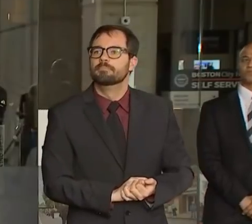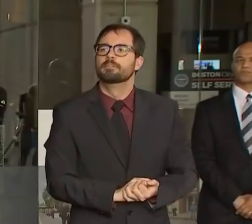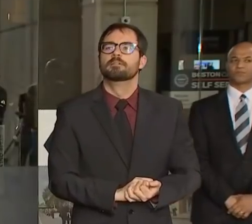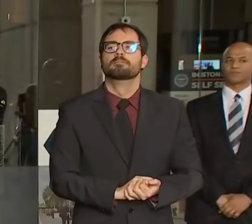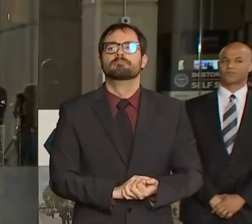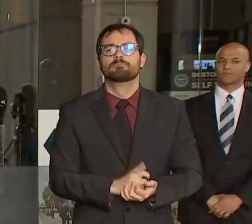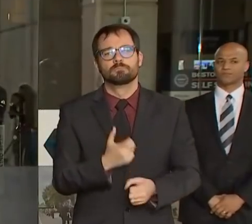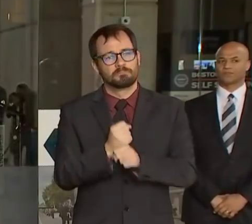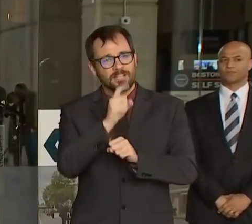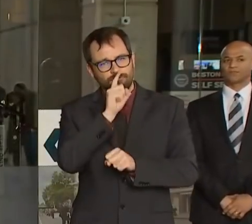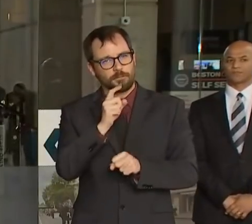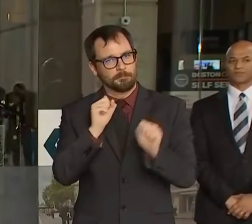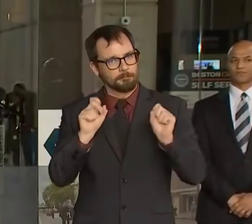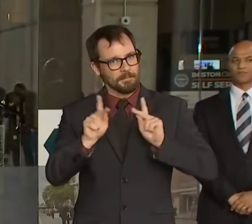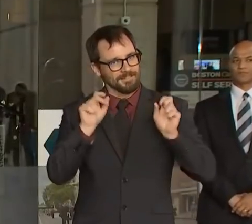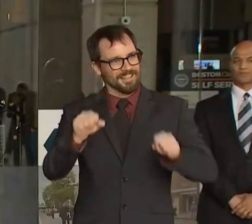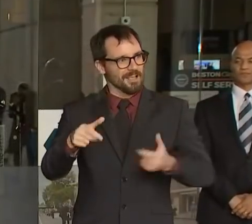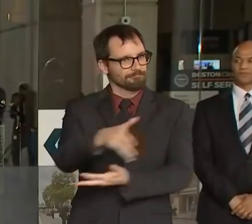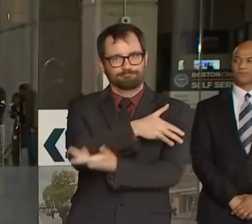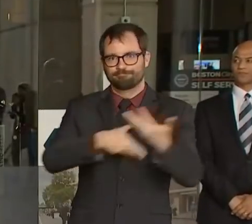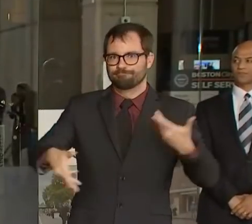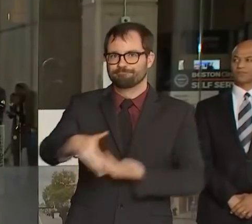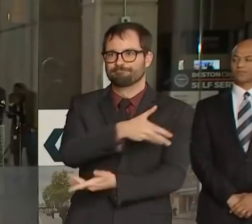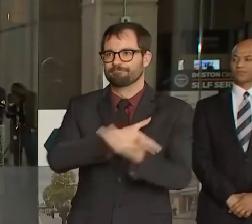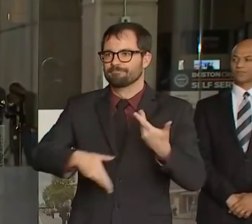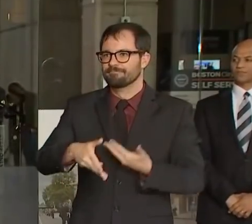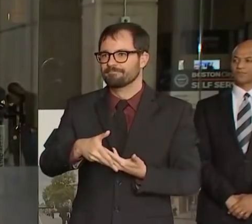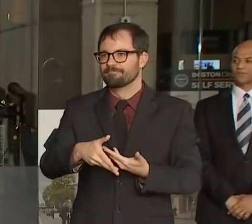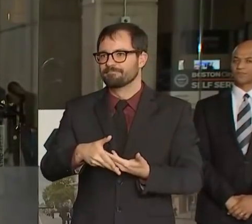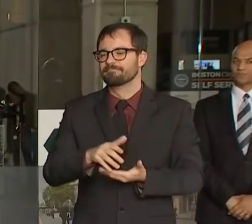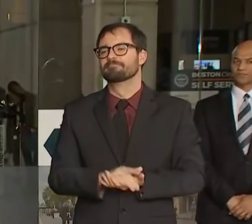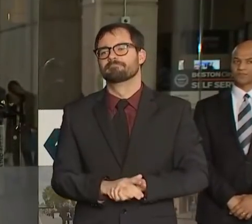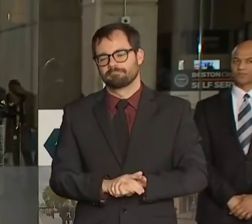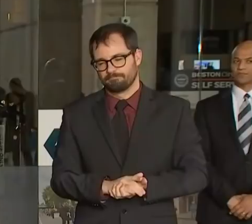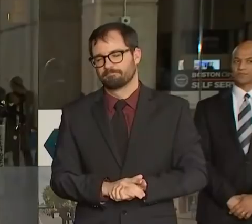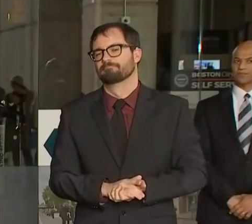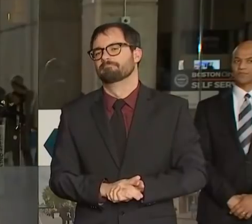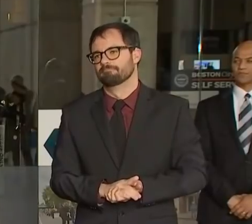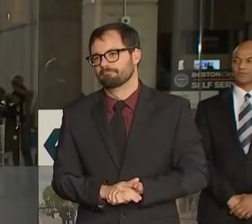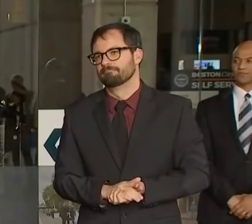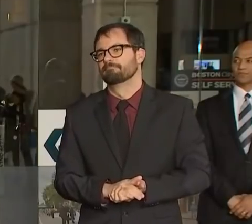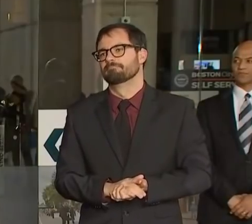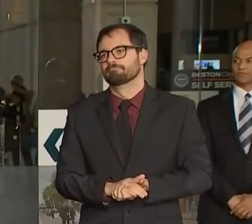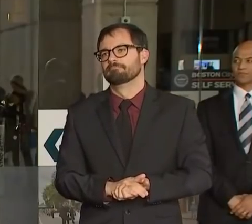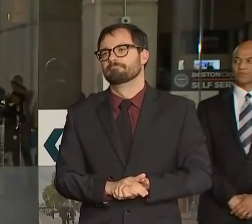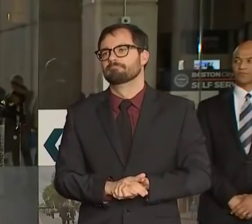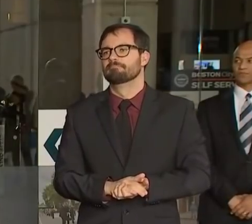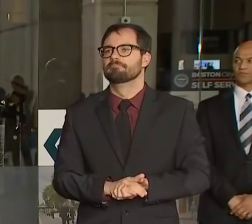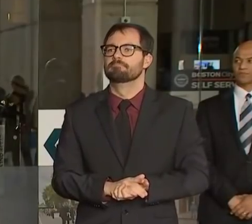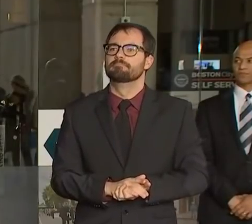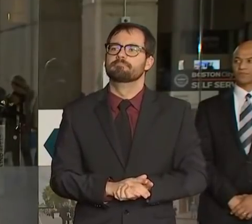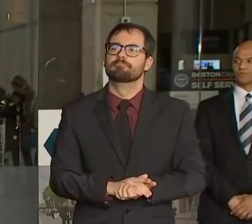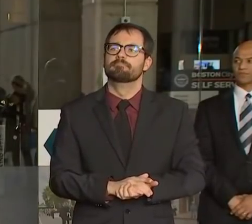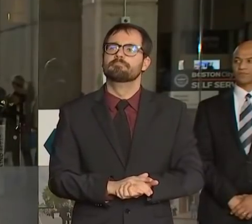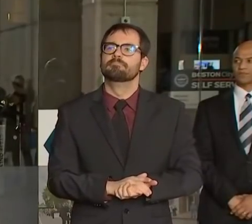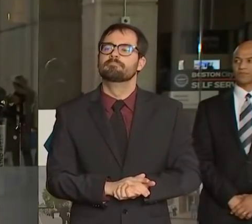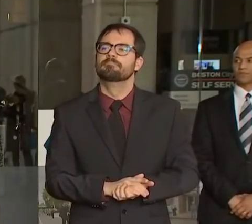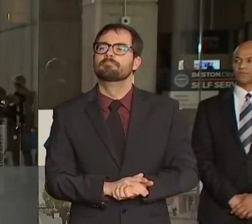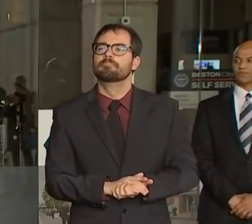CROSSWALKS. WE WANT TO BE ABLE TO MAKE SURE OUR CITY CONTINUES TO BE ABLE TO GET PEOPLE AROUND SAFELY.